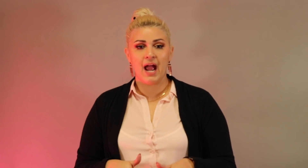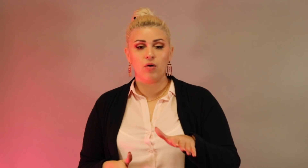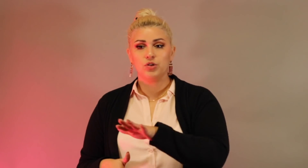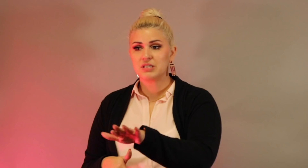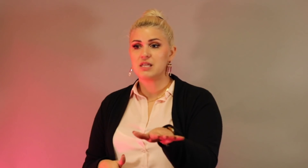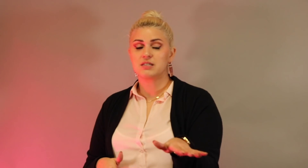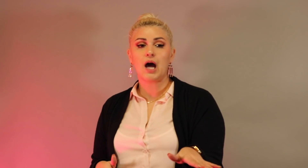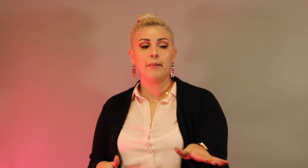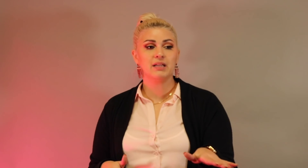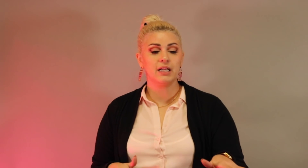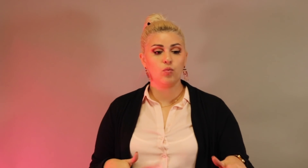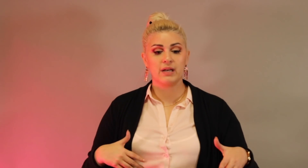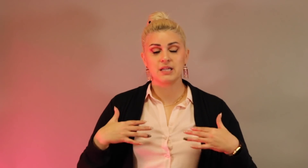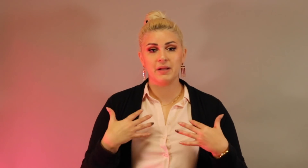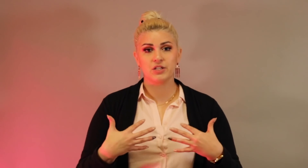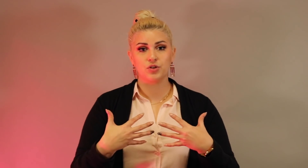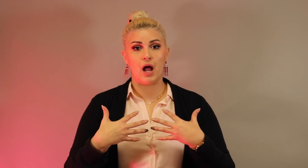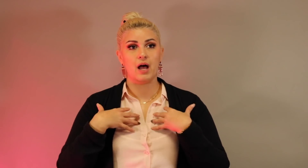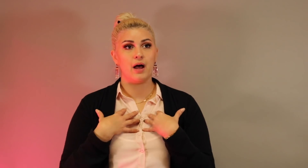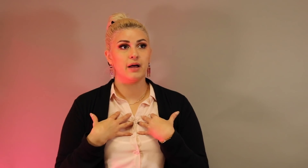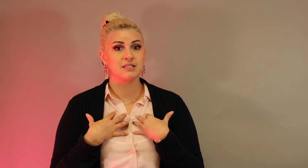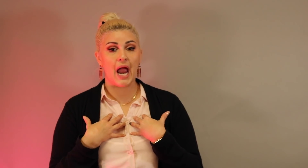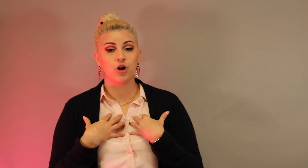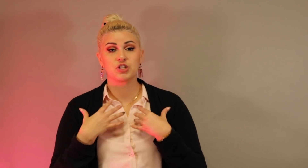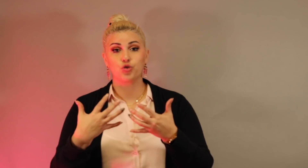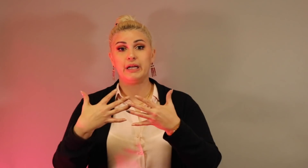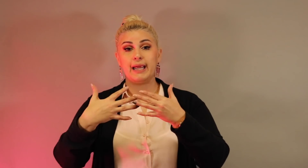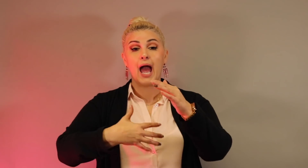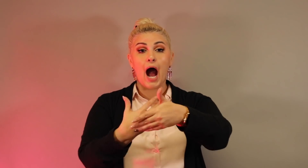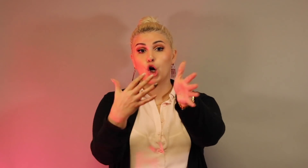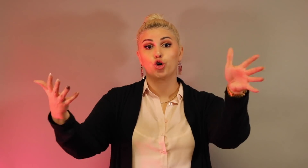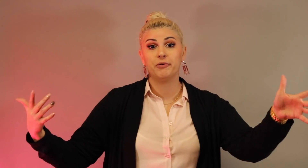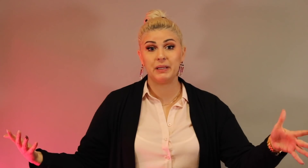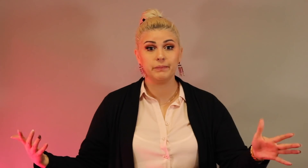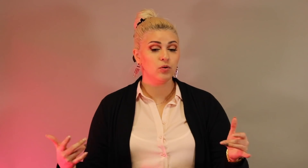Now you'll see this commonly when a signer is greeting a group of people,